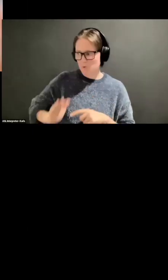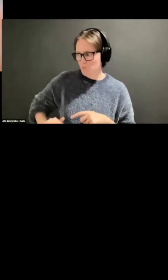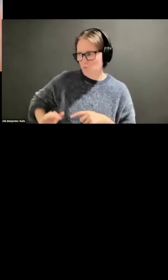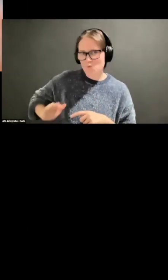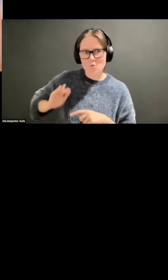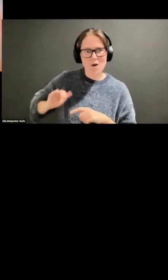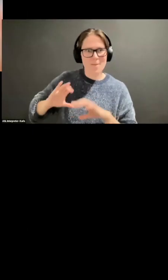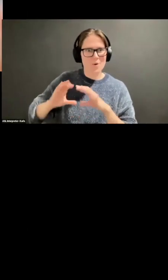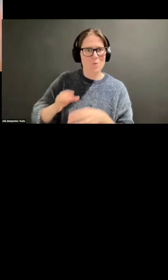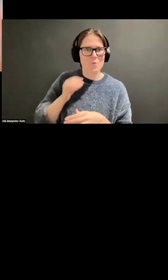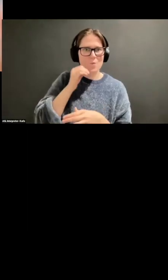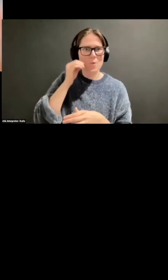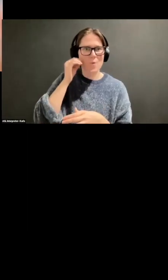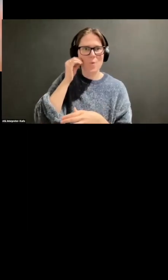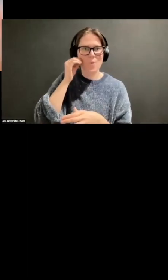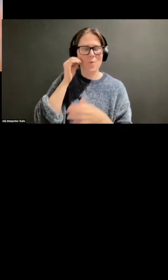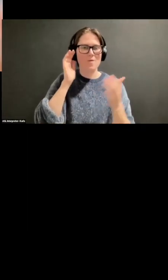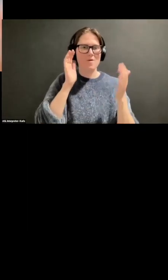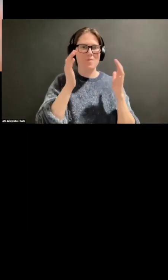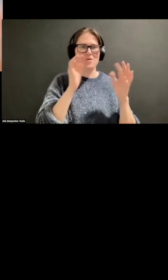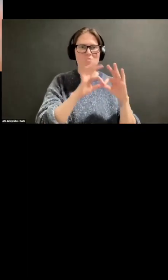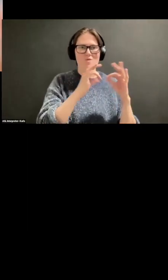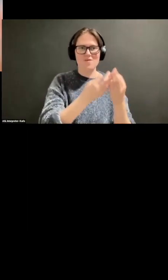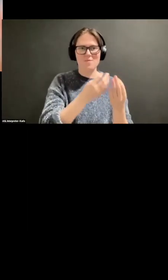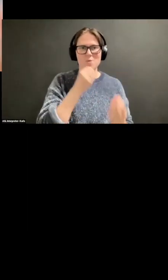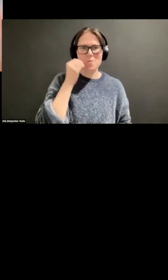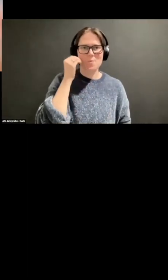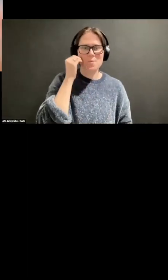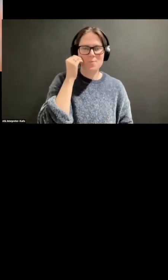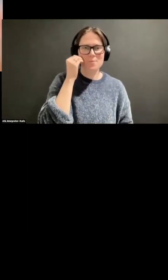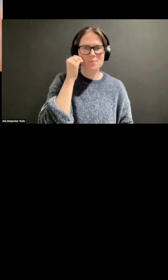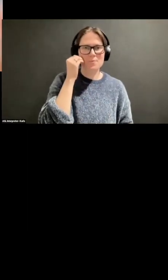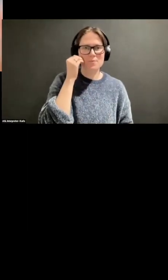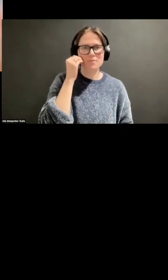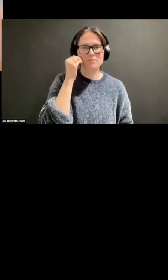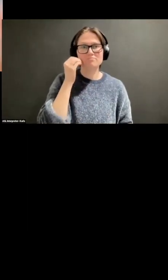up in a family home and around like culture and